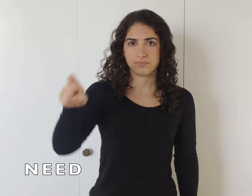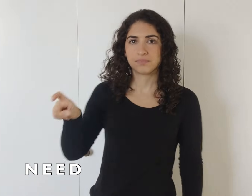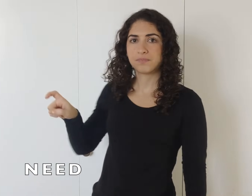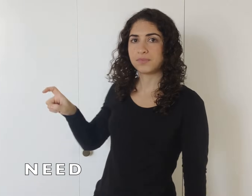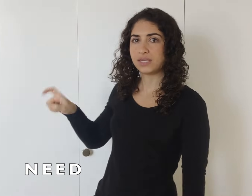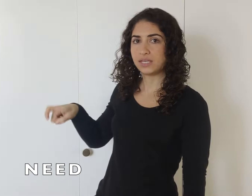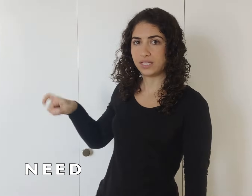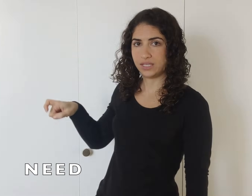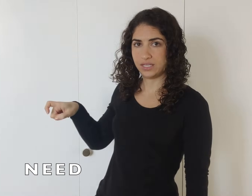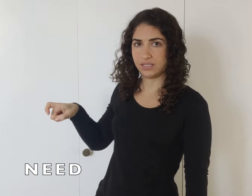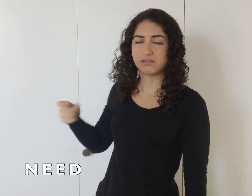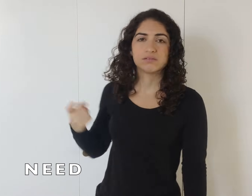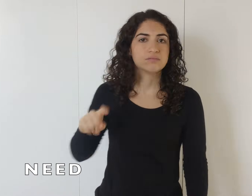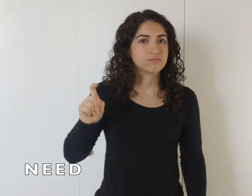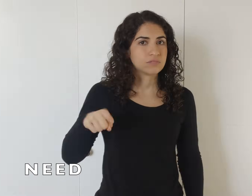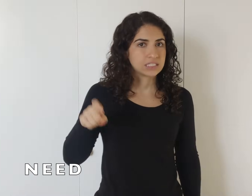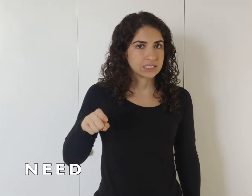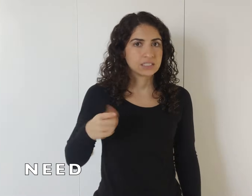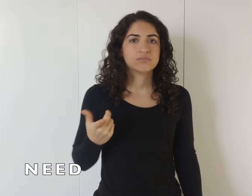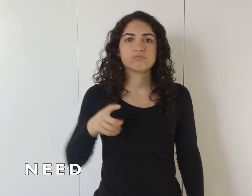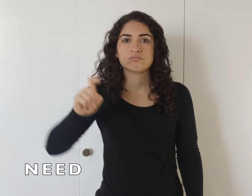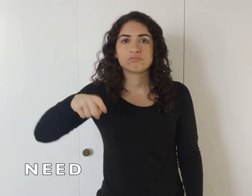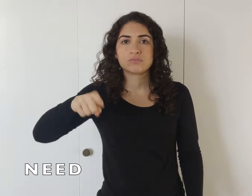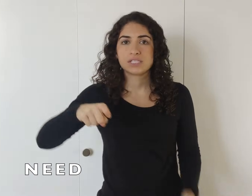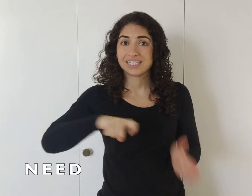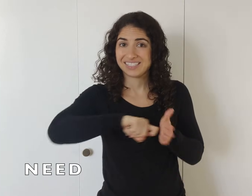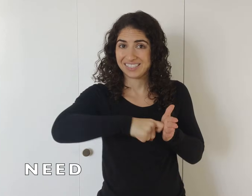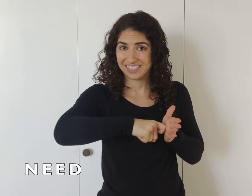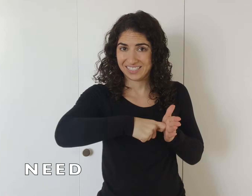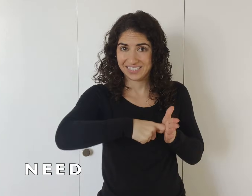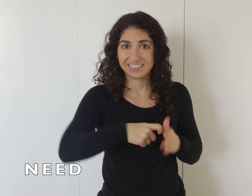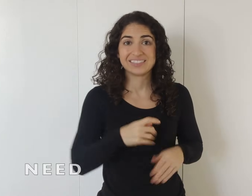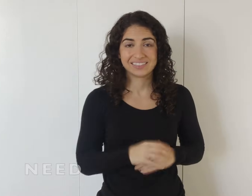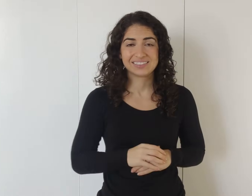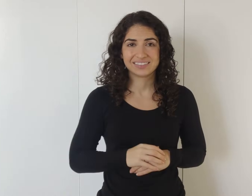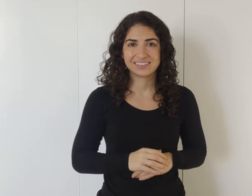NEED. "Need a key"